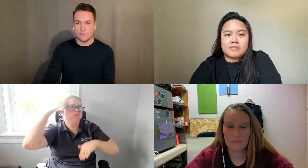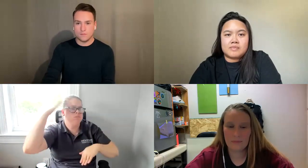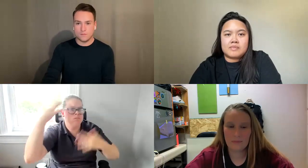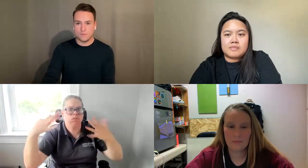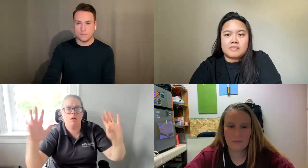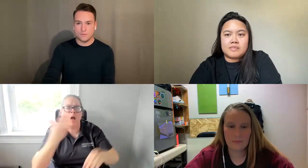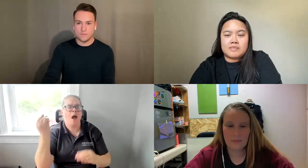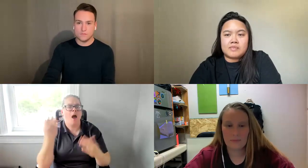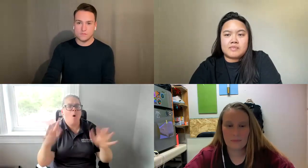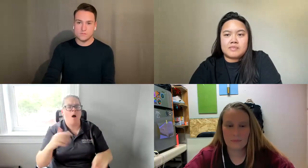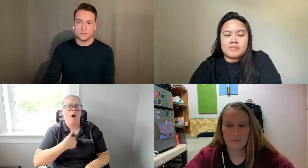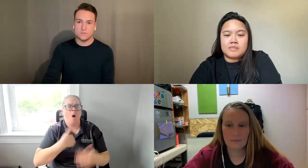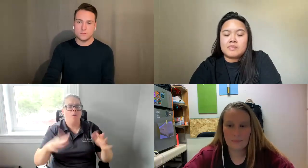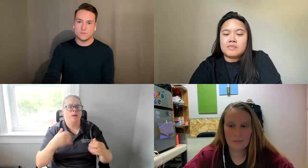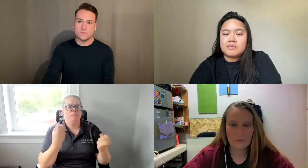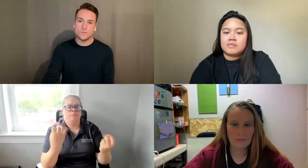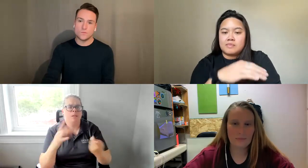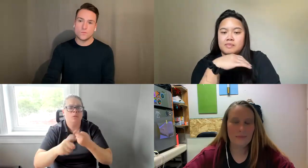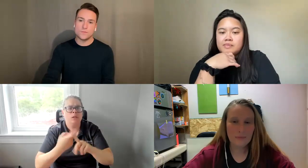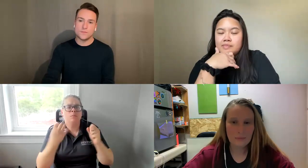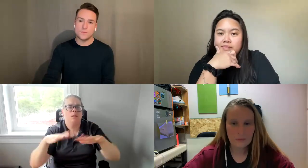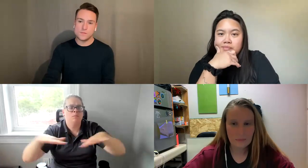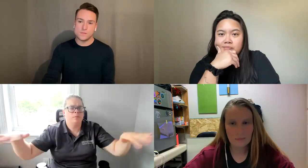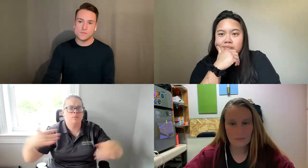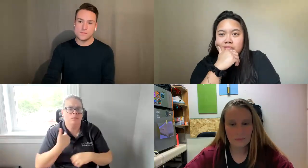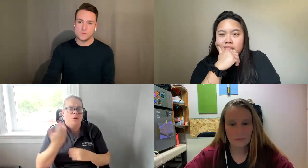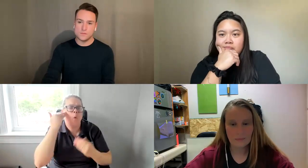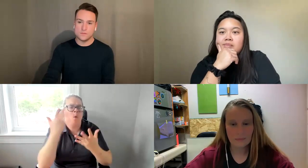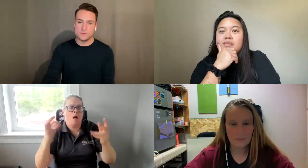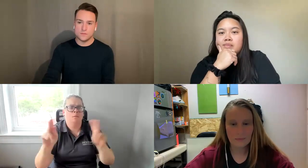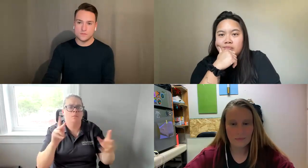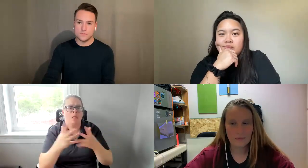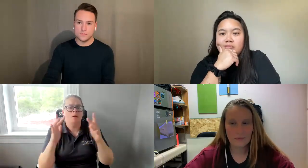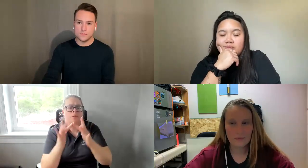That helped us get the word out so everyone in the community heard the word about it.